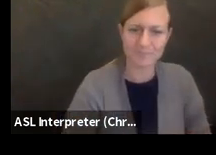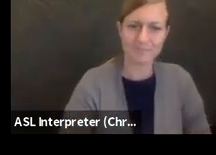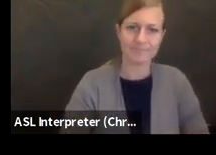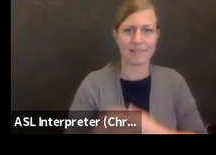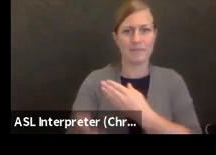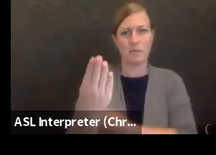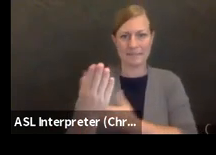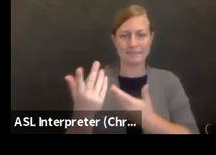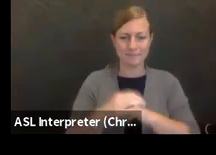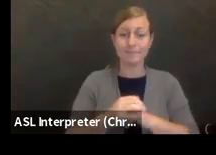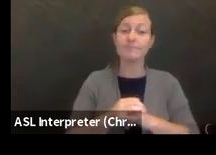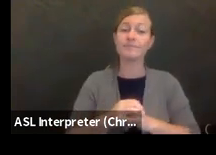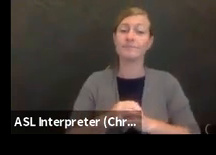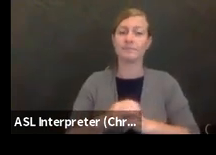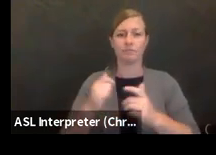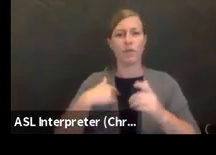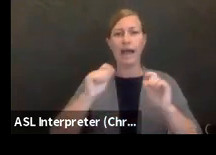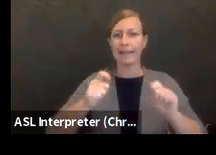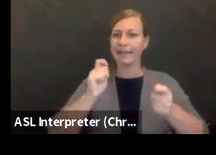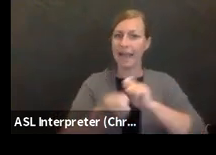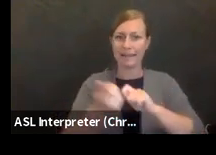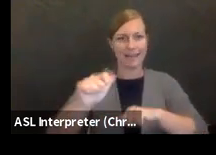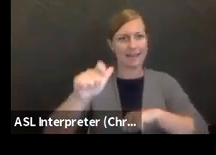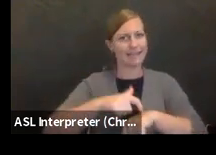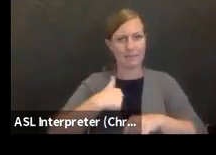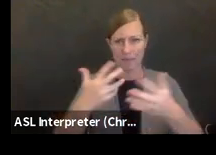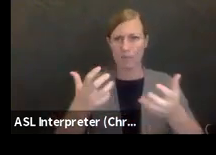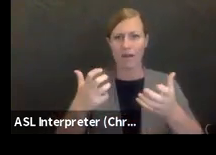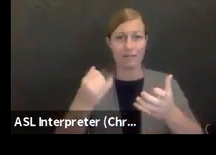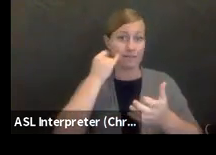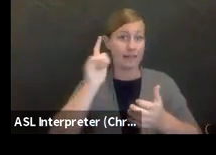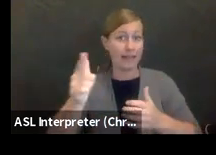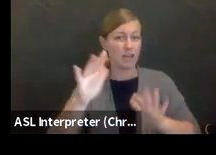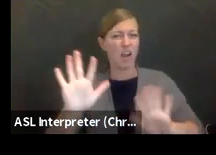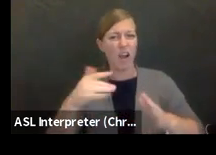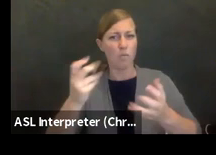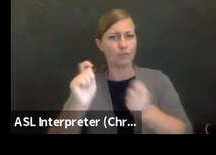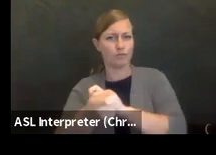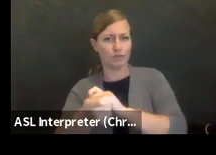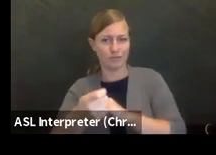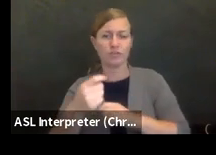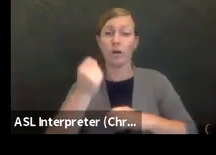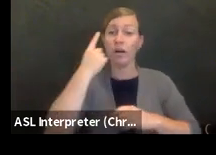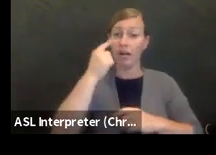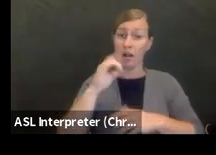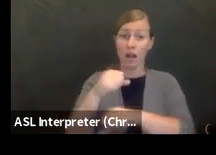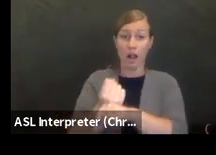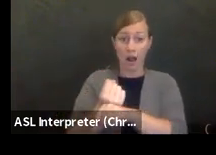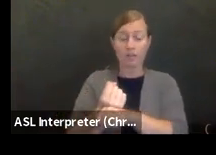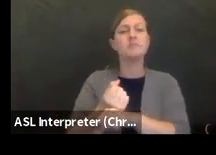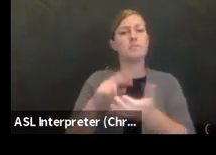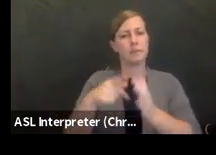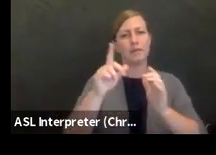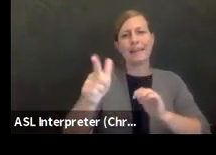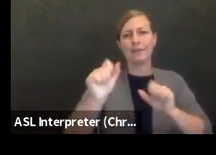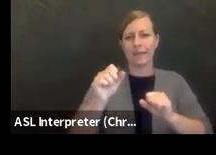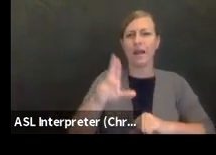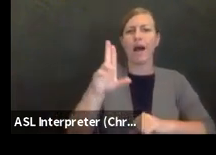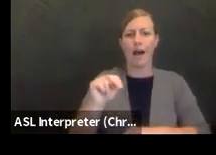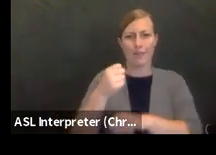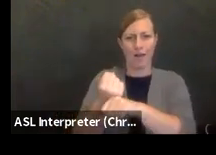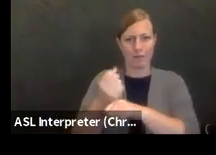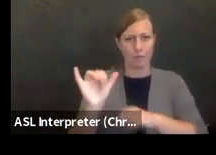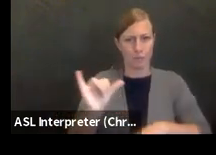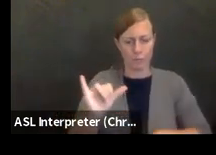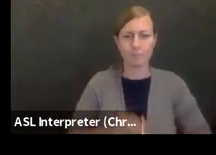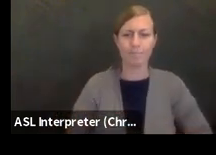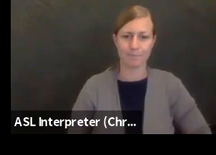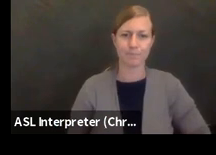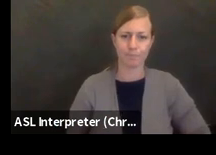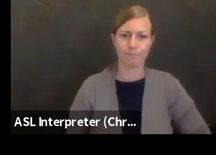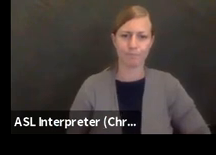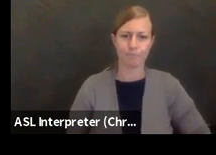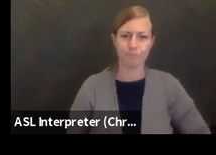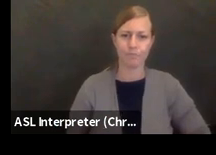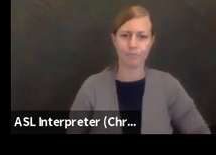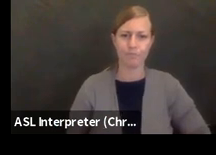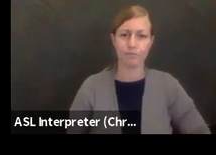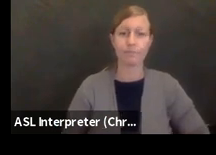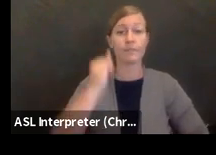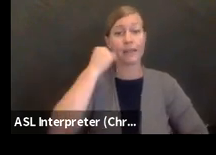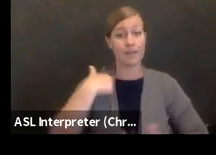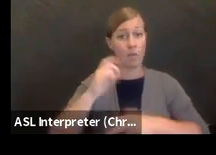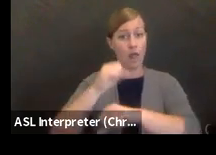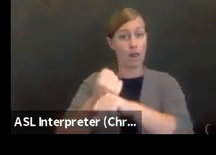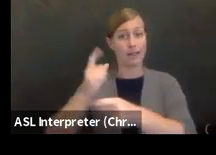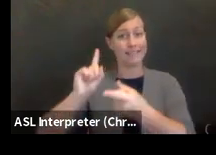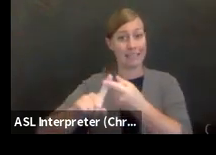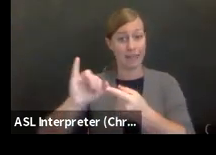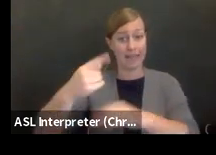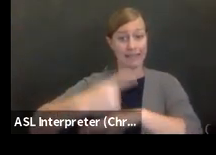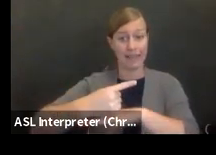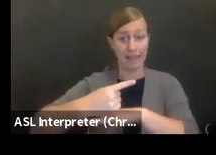ESD 112-- Kristina Wambold: I can edit this and change this whenever I want to. So once I lock. It doesn't mean that I can't unlock it and change the date if I wanted to lock it until then I can, or I could unlock it.